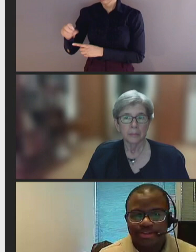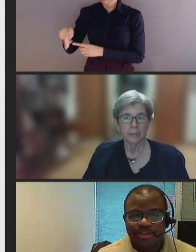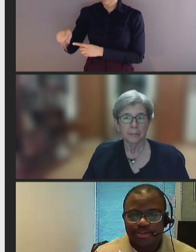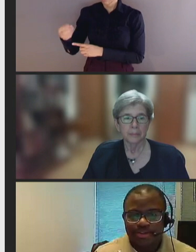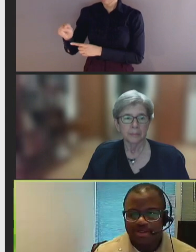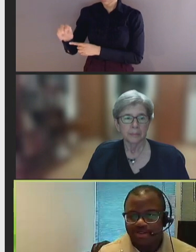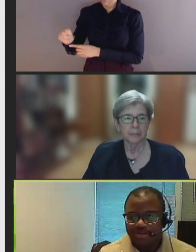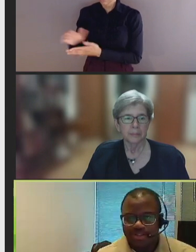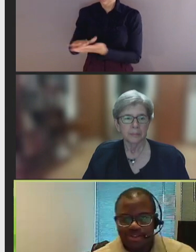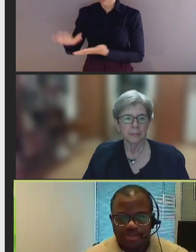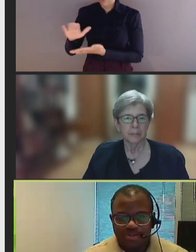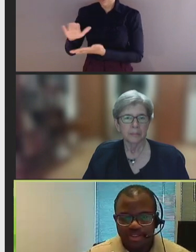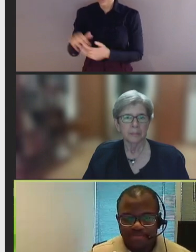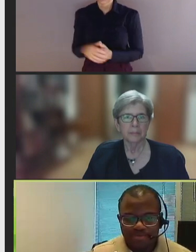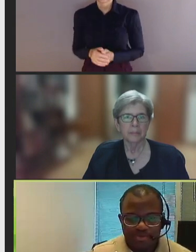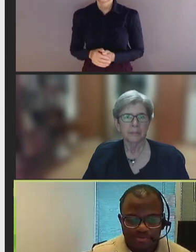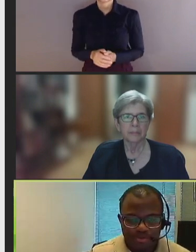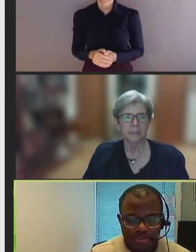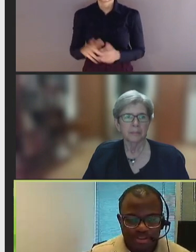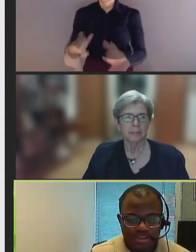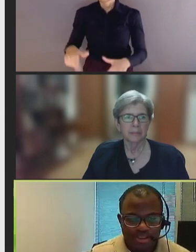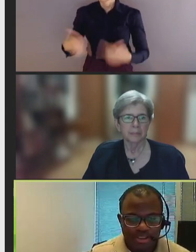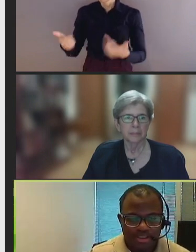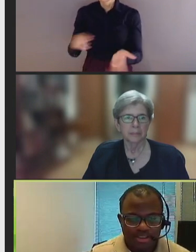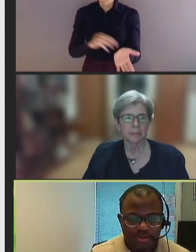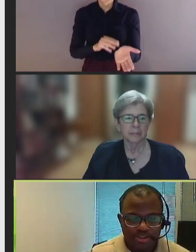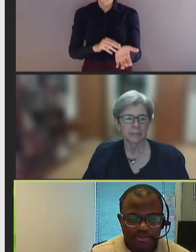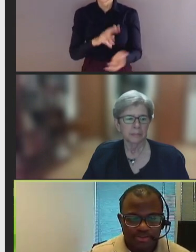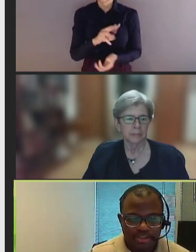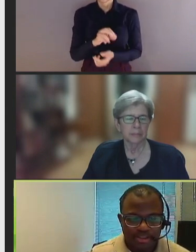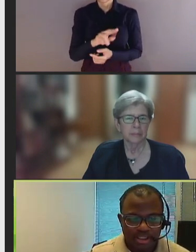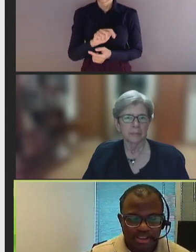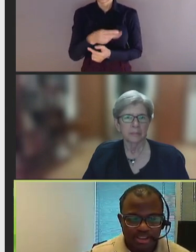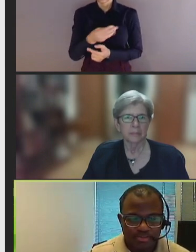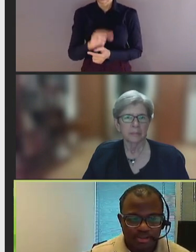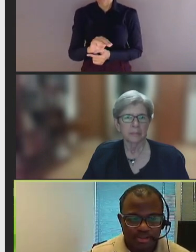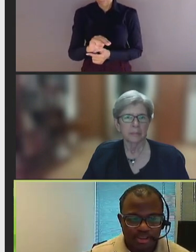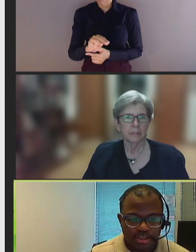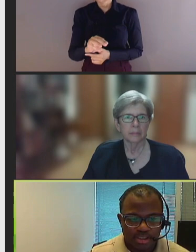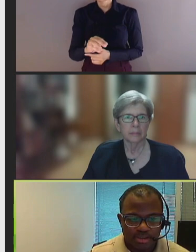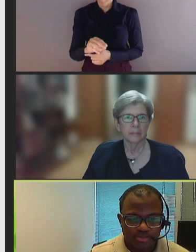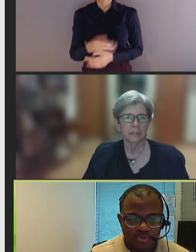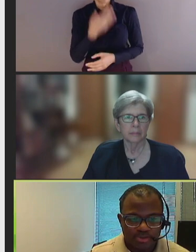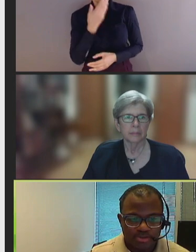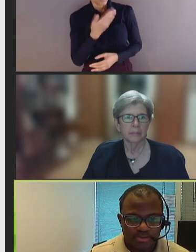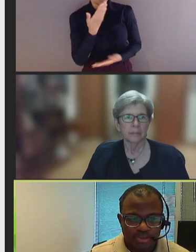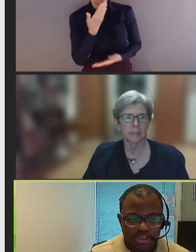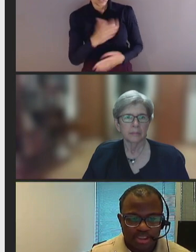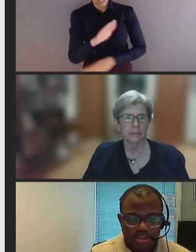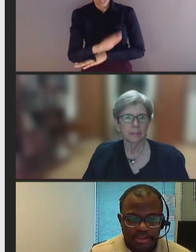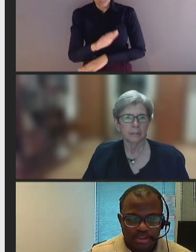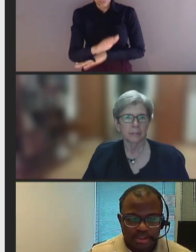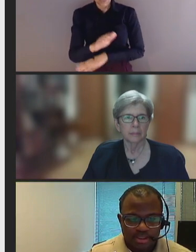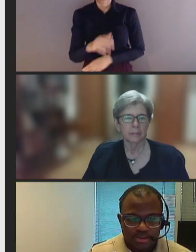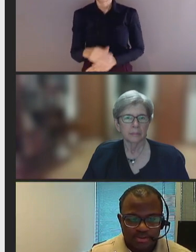Jonathan Wortham: Okay. Good afternoon, everyone. Can you all hear me? And I am going to -- Robert Hopkins: Loud and clear.